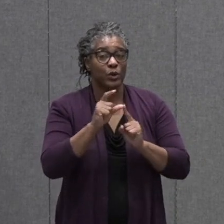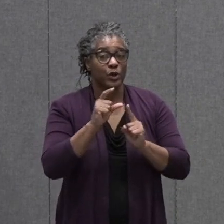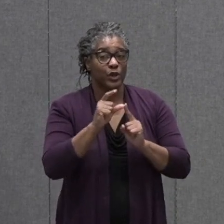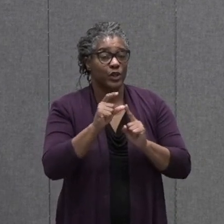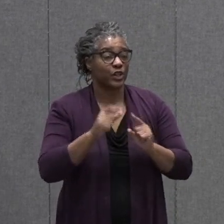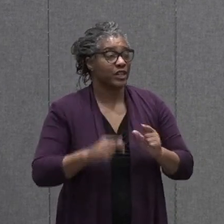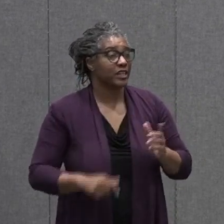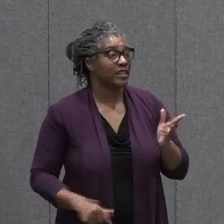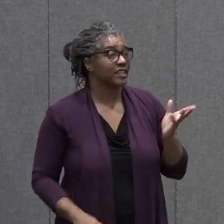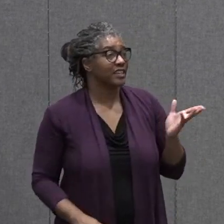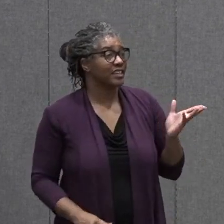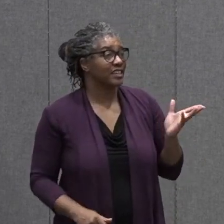kite.